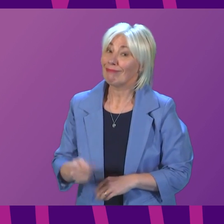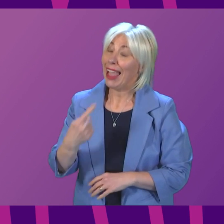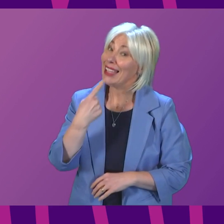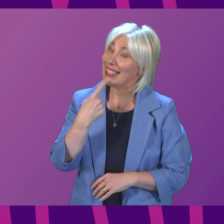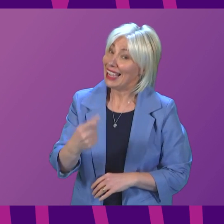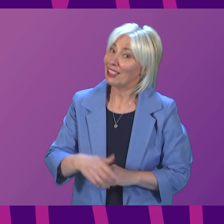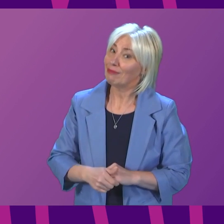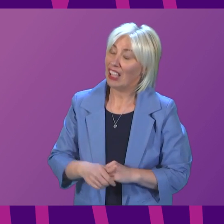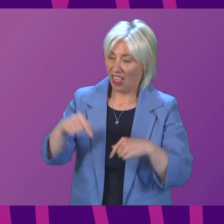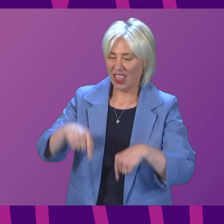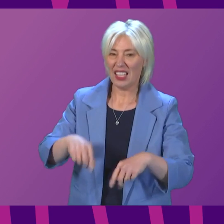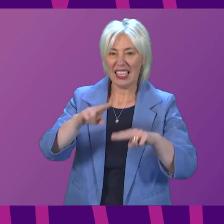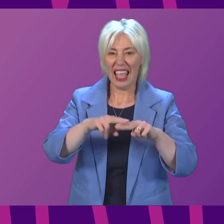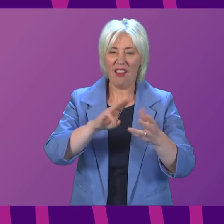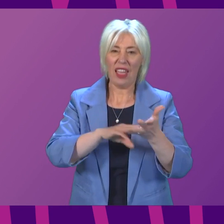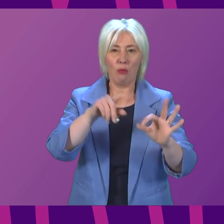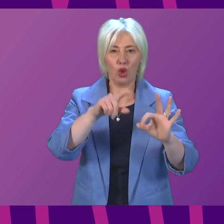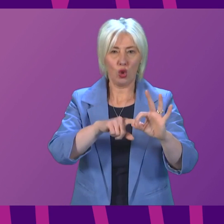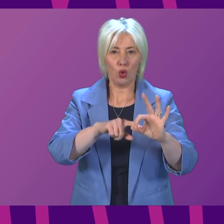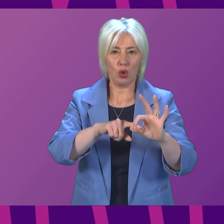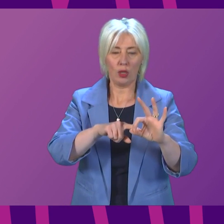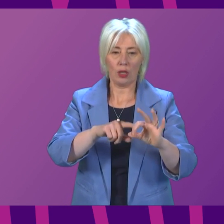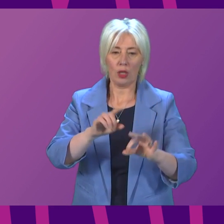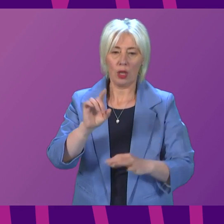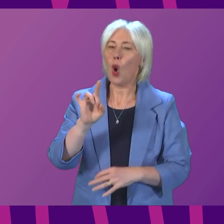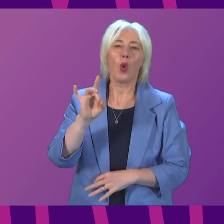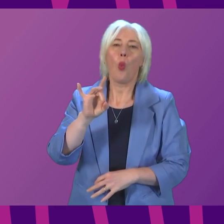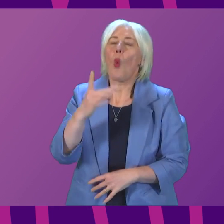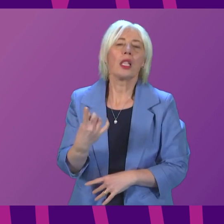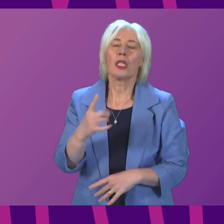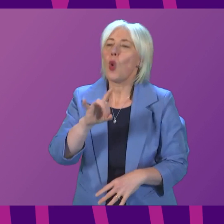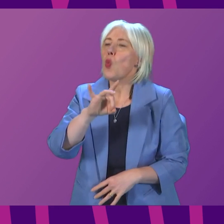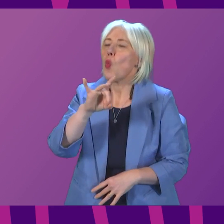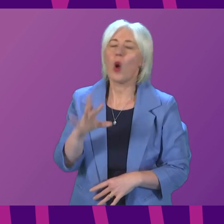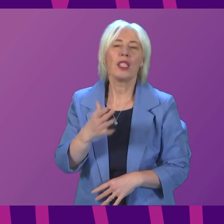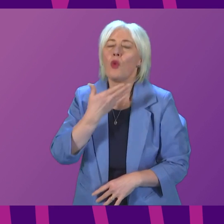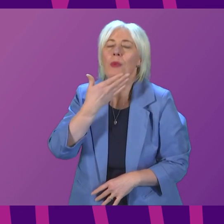This is First Minister’s questions and, just once, it would be nice to get a First Minister’s answer.